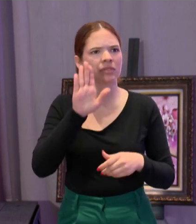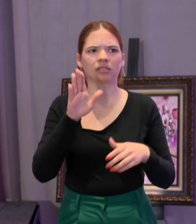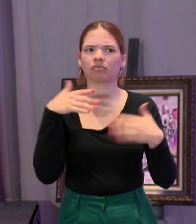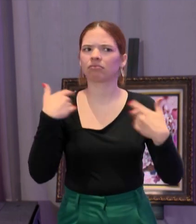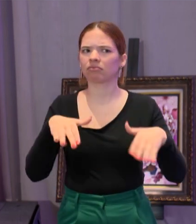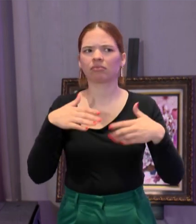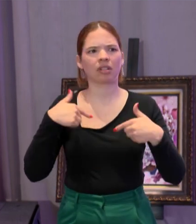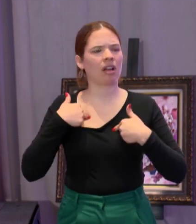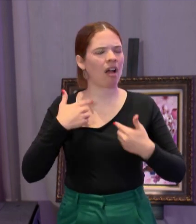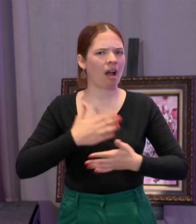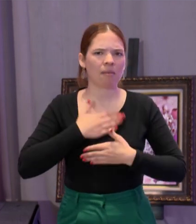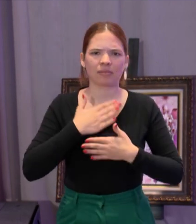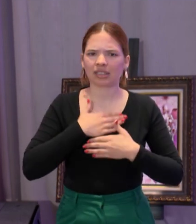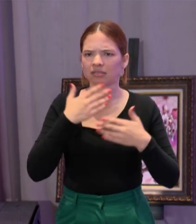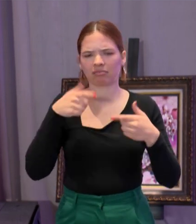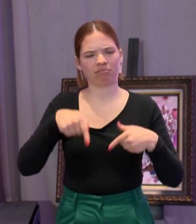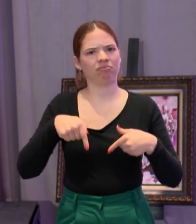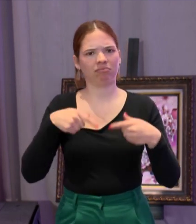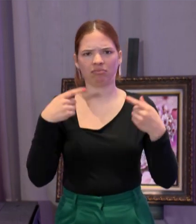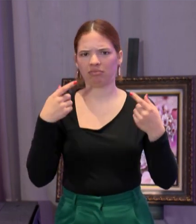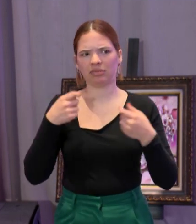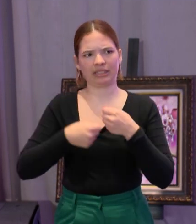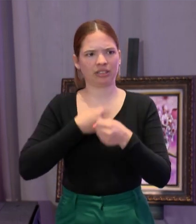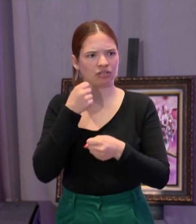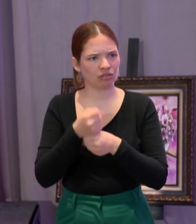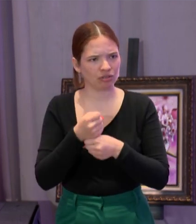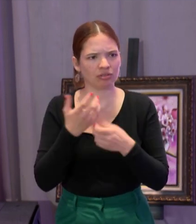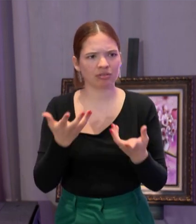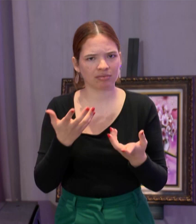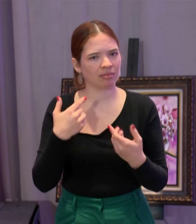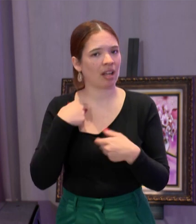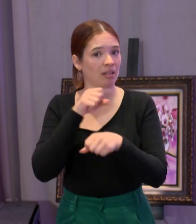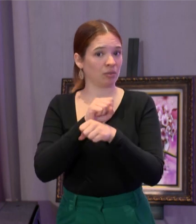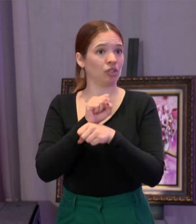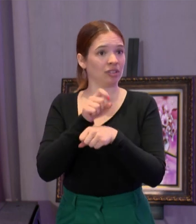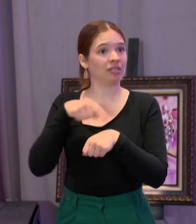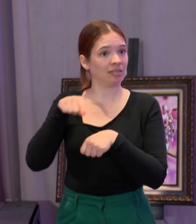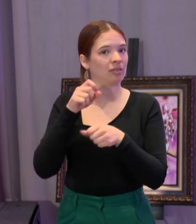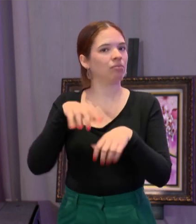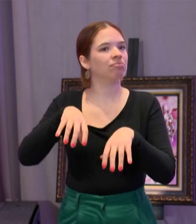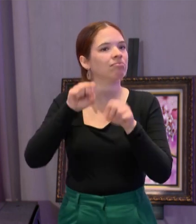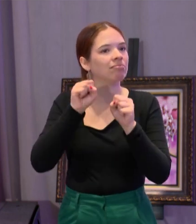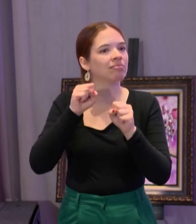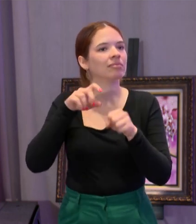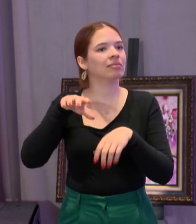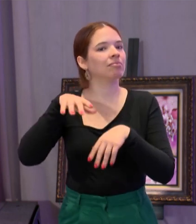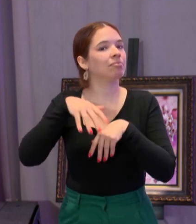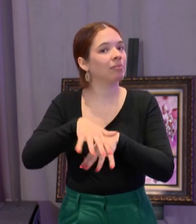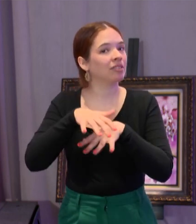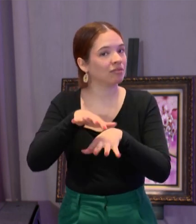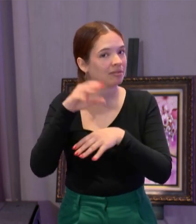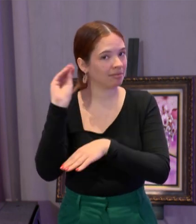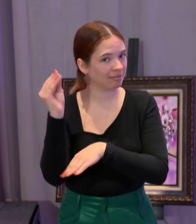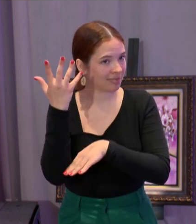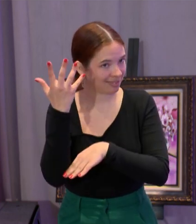AND FINALLY, OUR EMPLOYEES ARE LOOKING FORWARD TO WALKING IN THE CHERRY BLOSSOM PARADE LATER ON THIS SPRING.